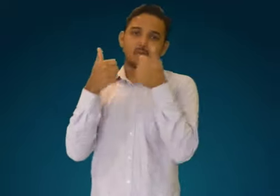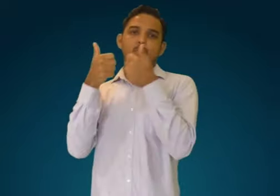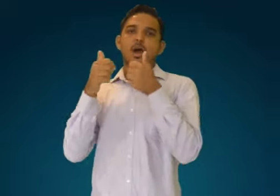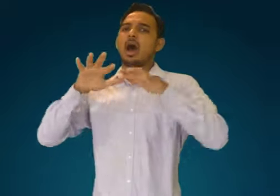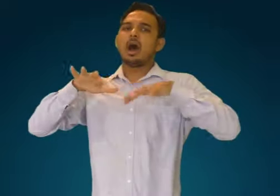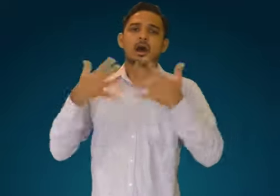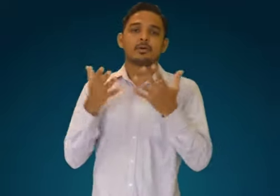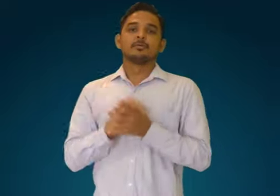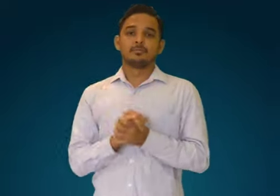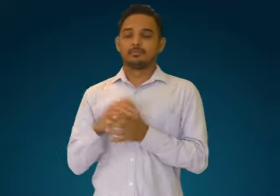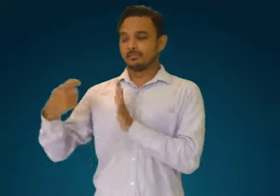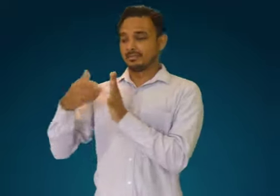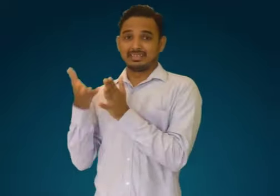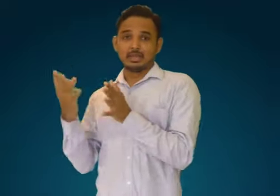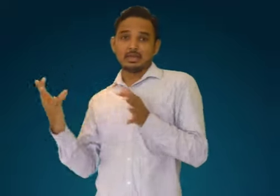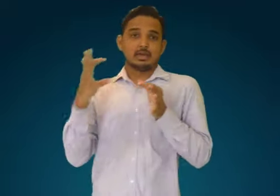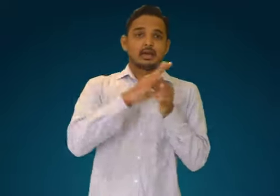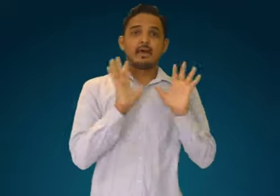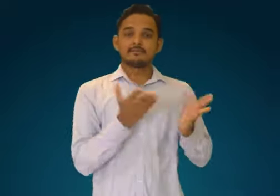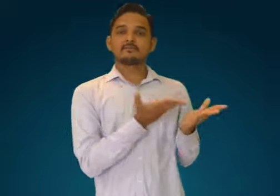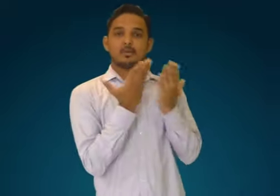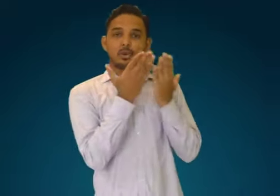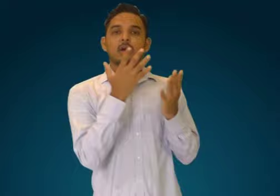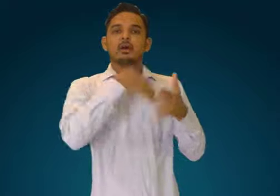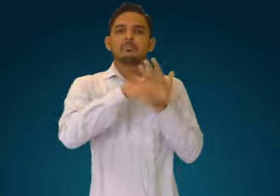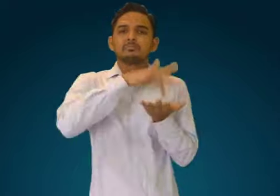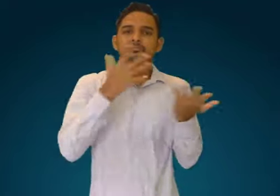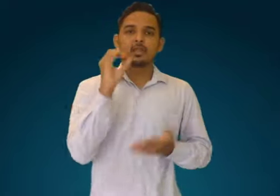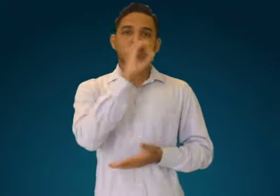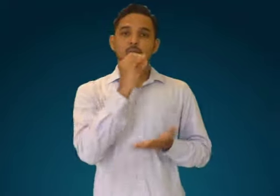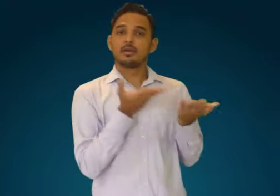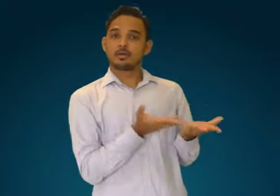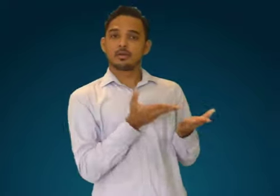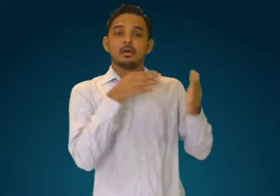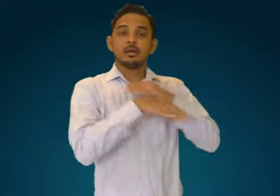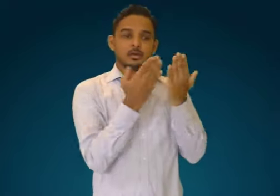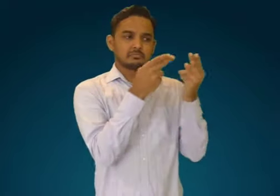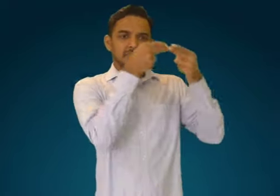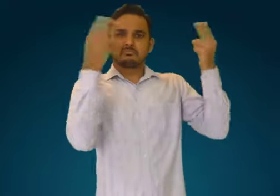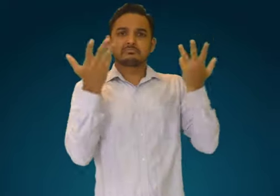it is a fact that deaf children all over the world face language and literacy deprivation the project aims to provide